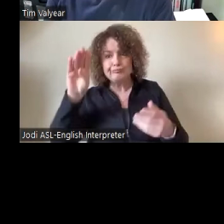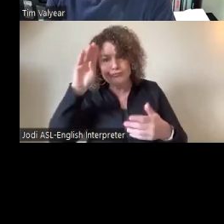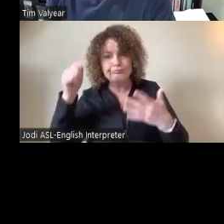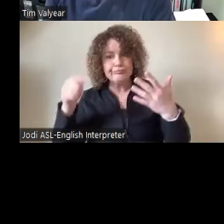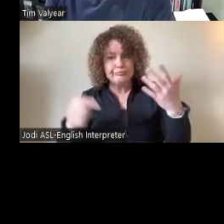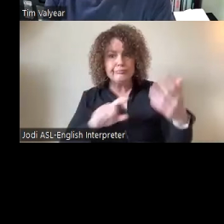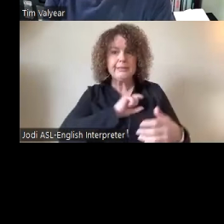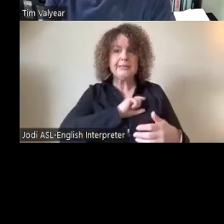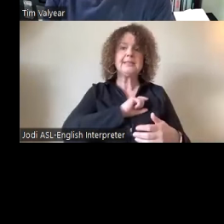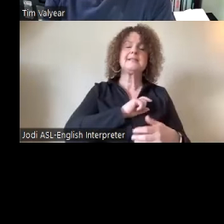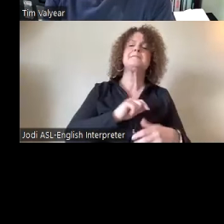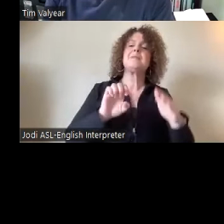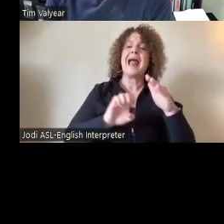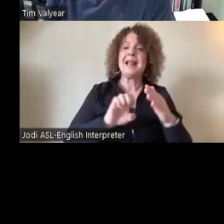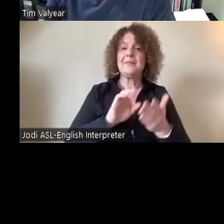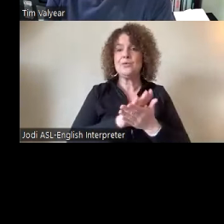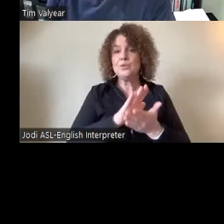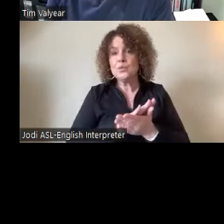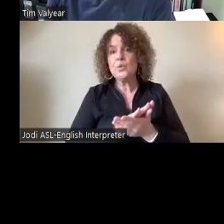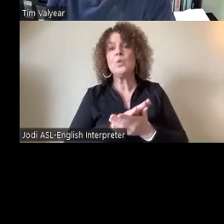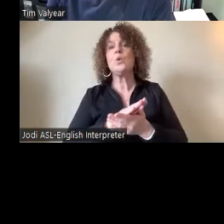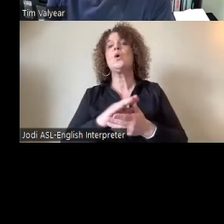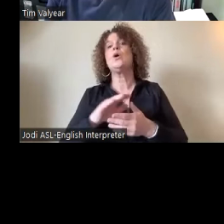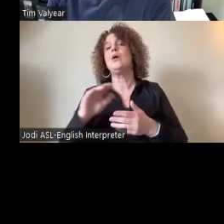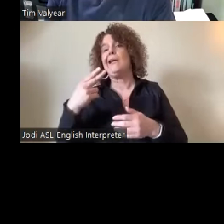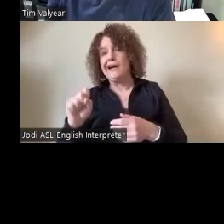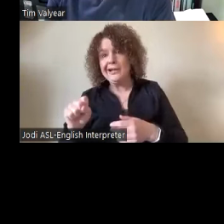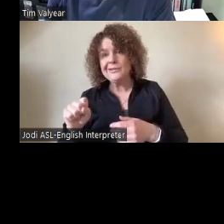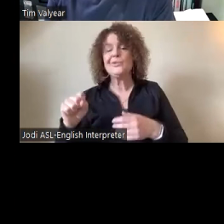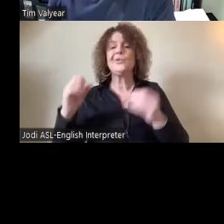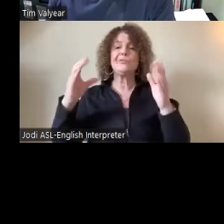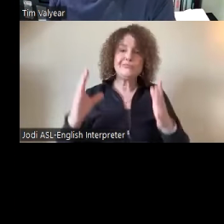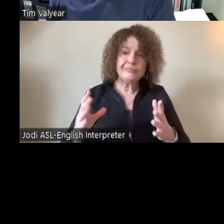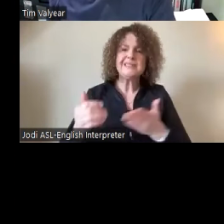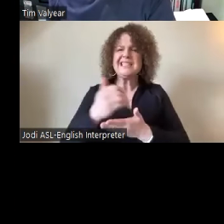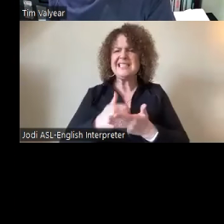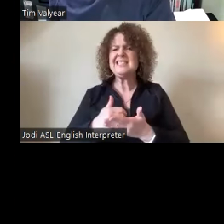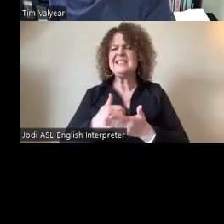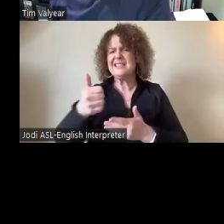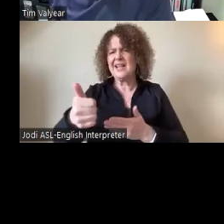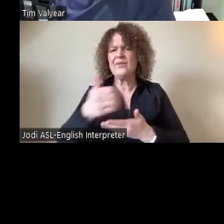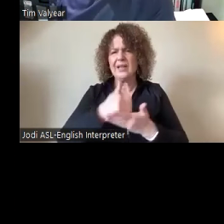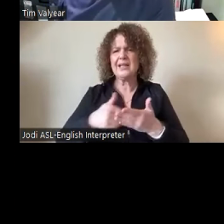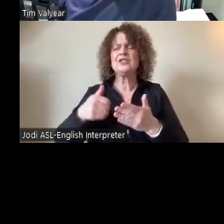setting. Next slide, pregnant, first responders, firefighters police, paramedics, elementary school